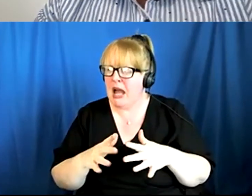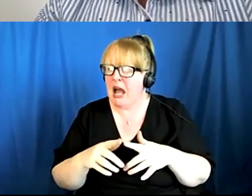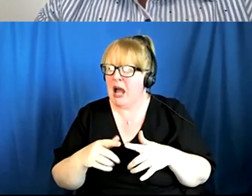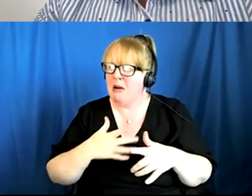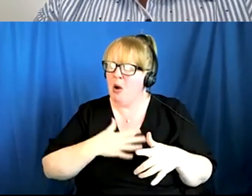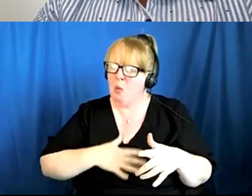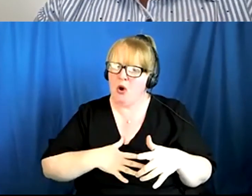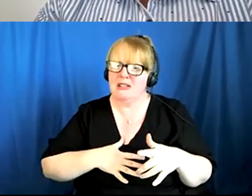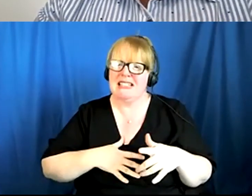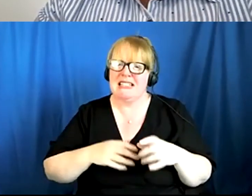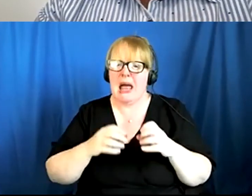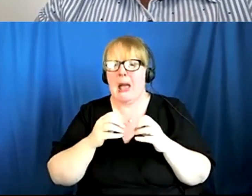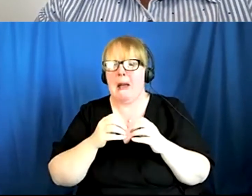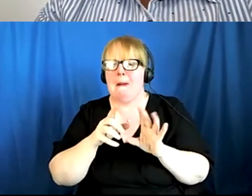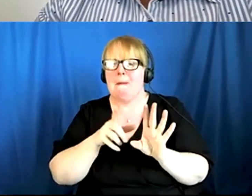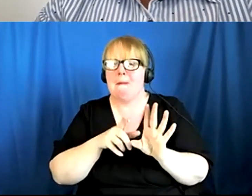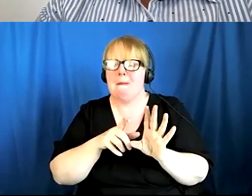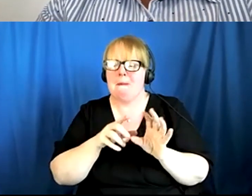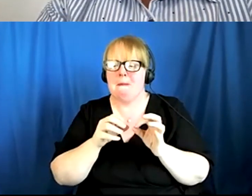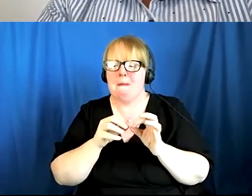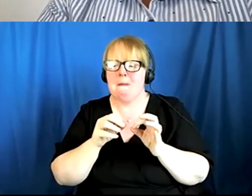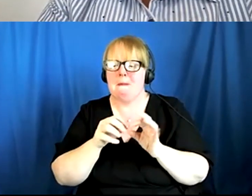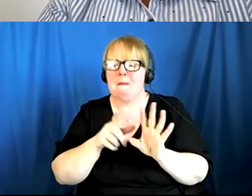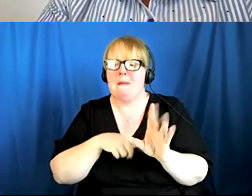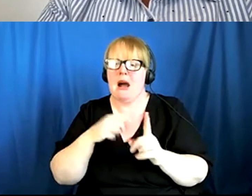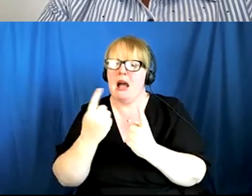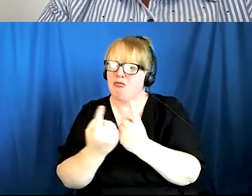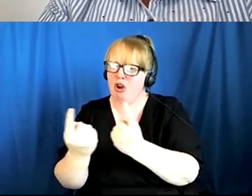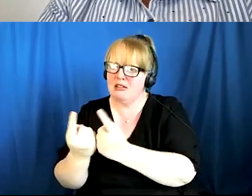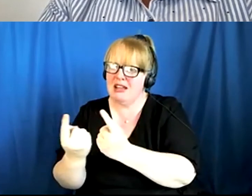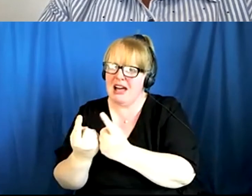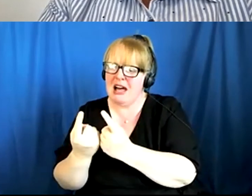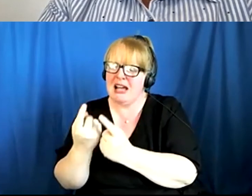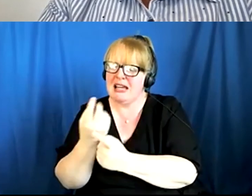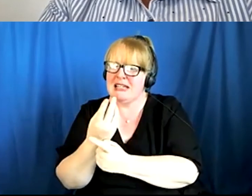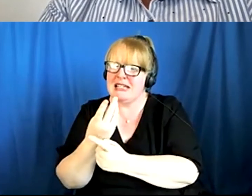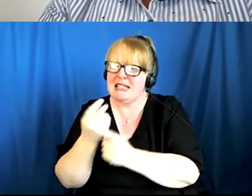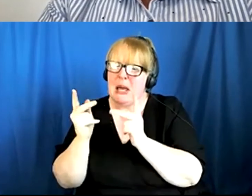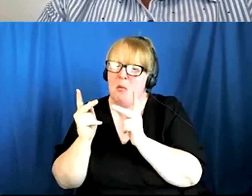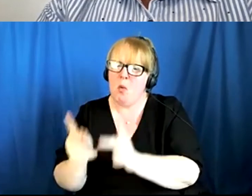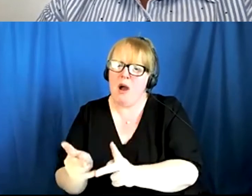sort of by-product in some way. But so, I tried to explore it kind